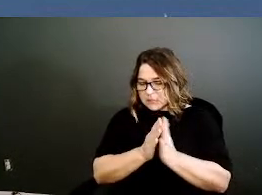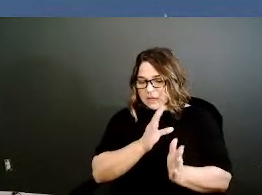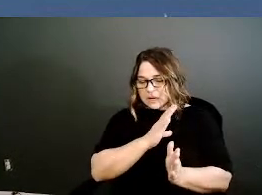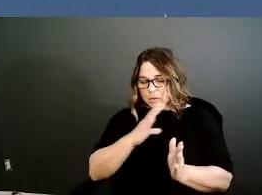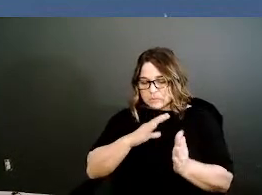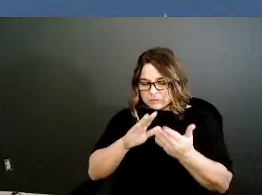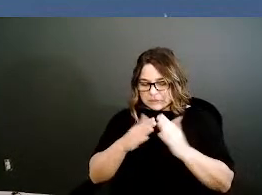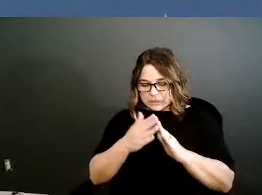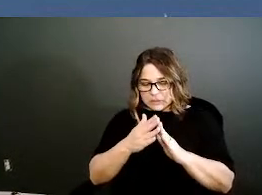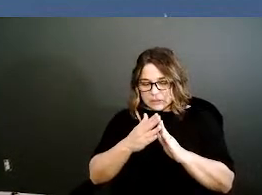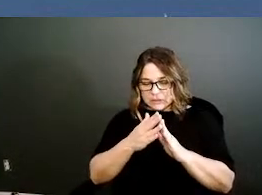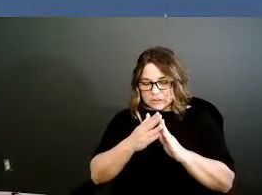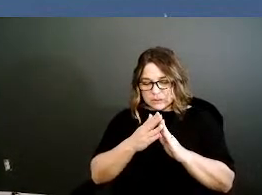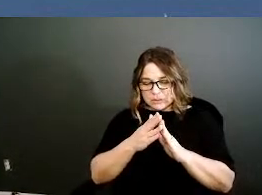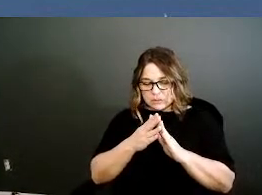OR ARE LOOKING TO BE CREATED ARE MAJORLY UNDERFUNDED.